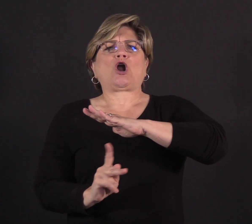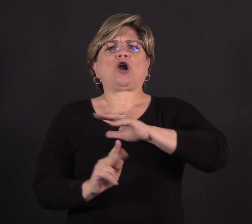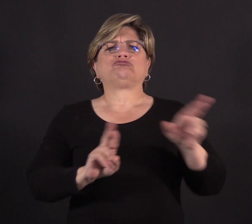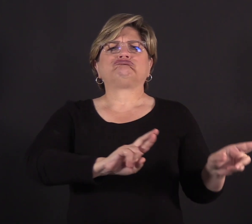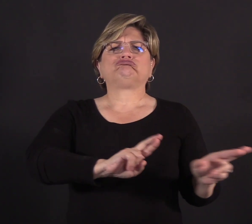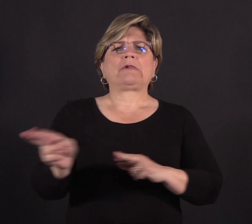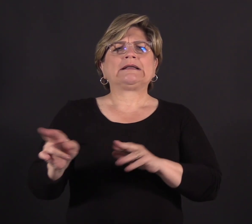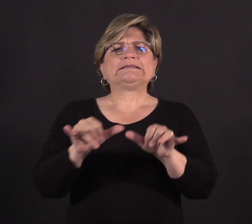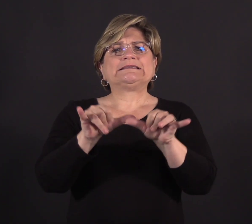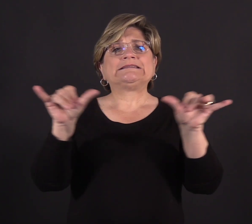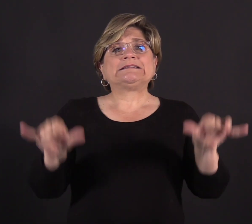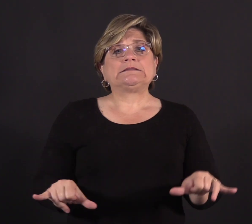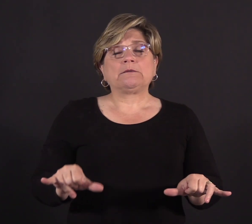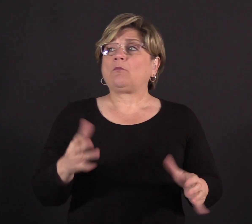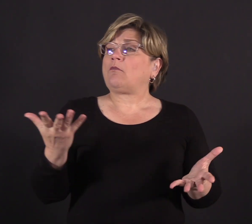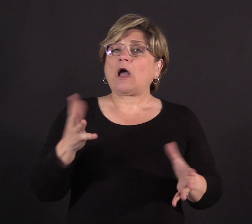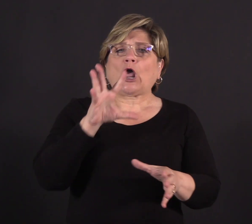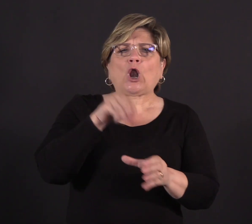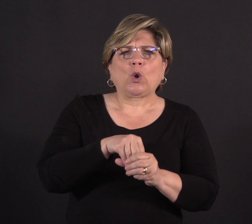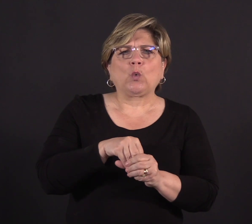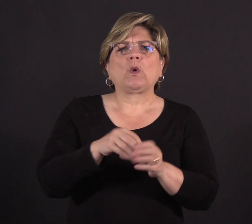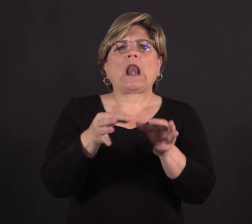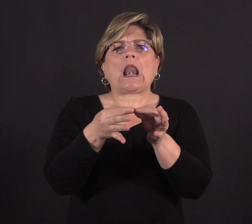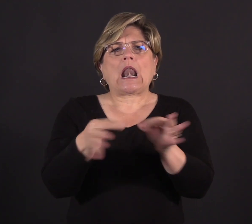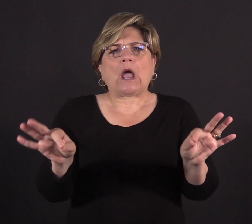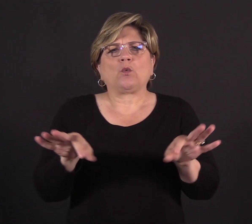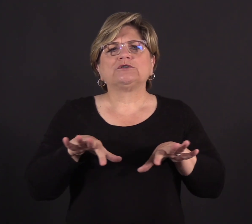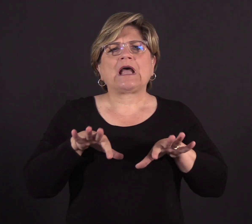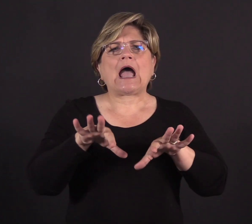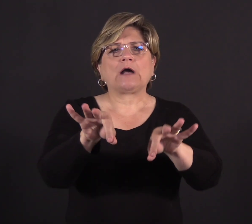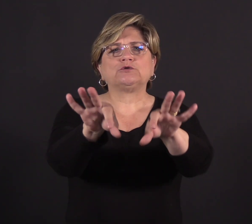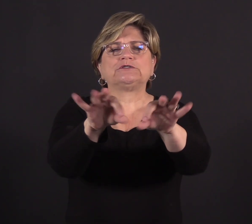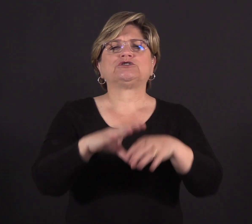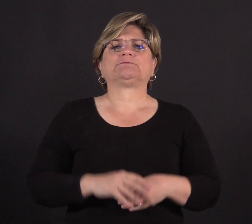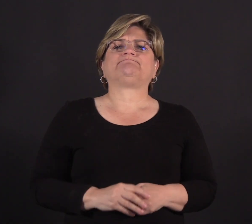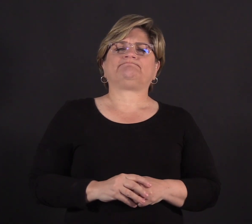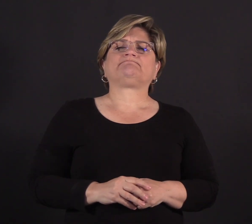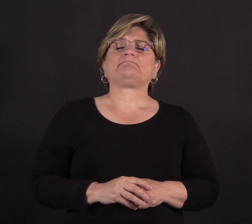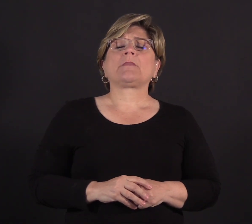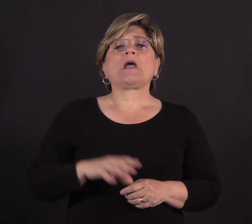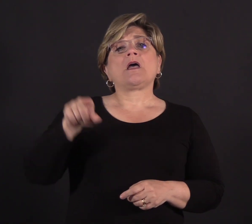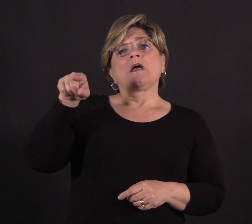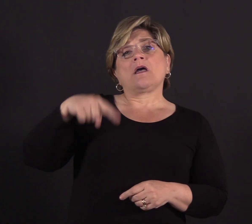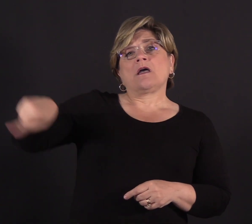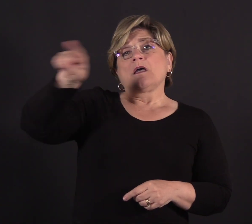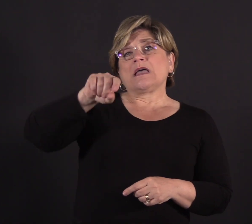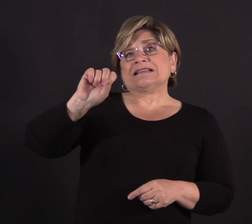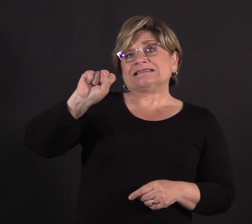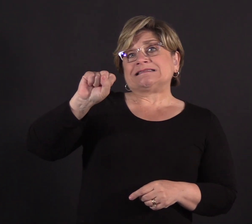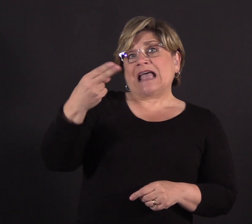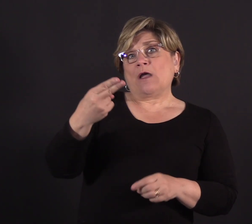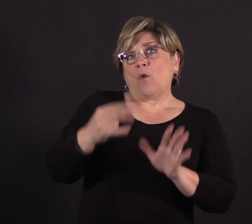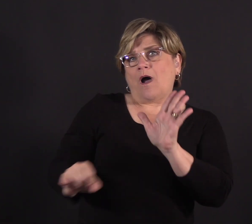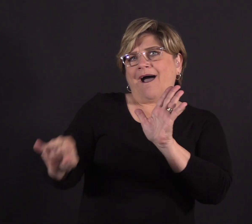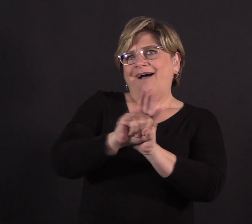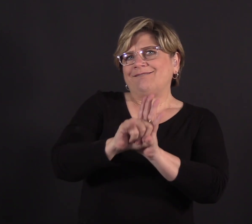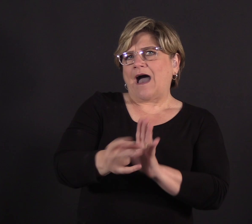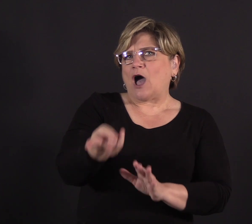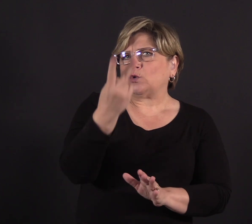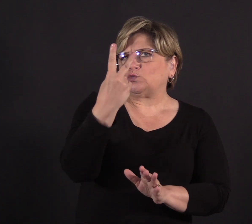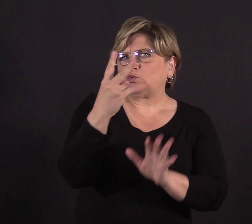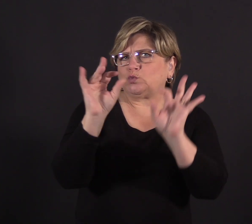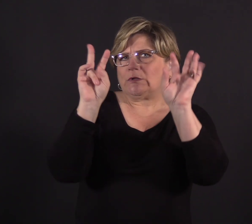which includes language acquisition. The stakeholders identified two issues: